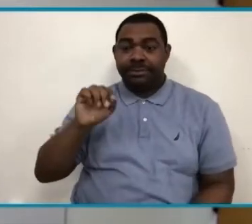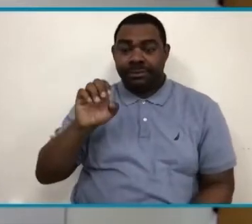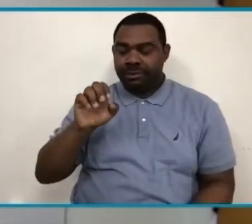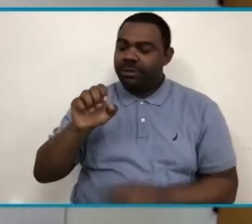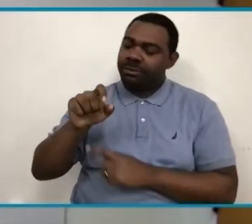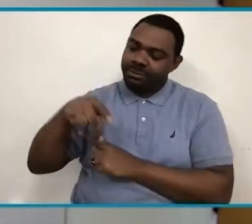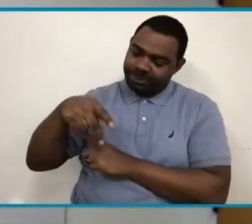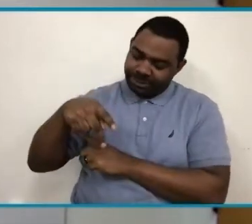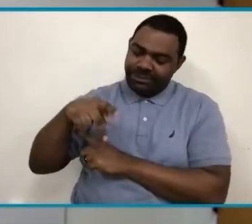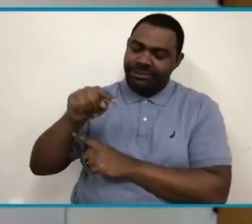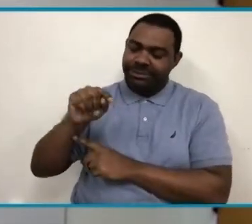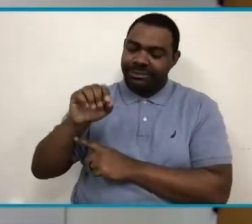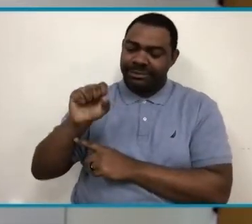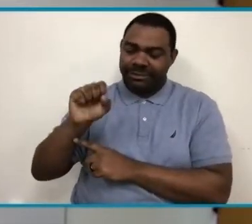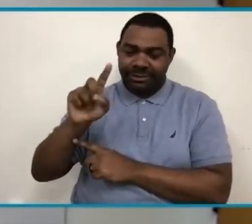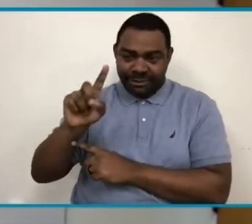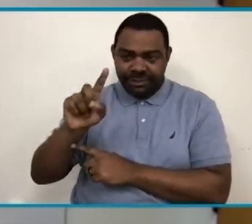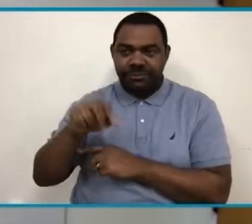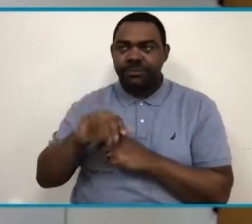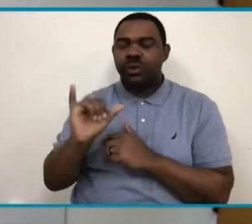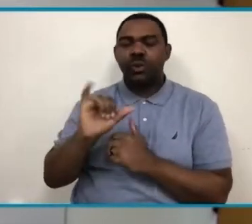technology called transcutaneous vagus nerve stimulation.